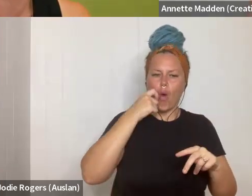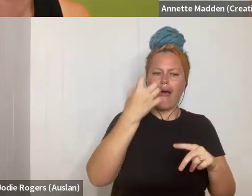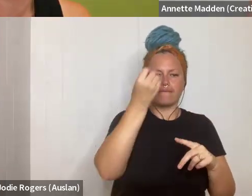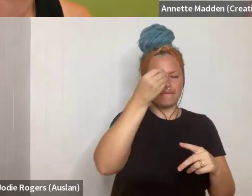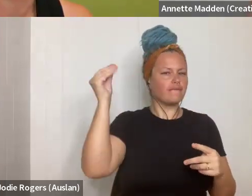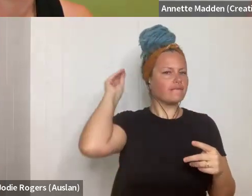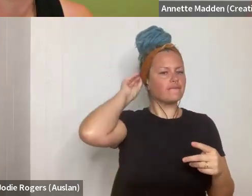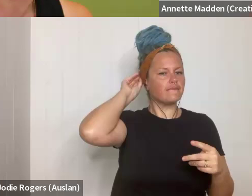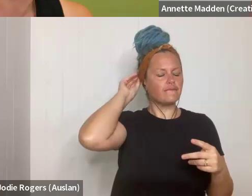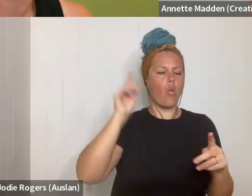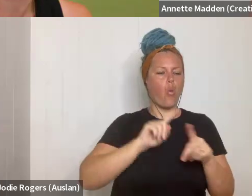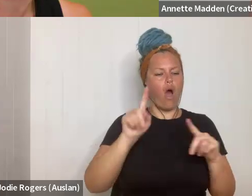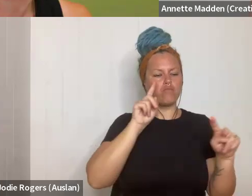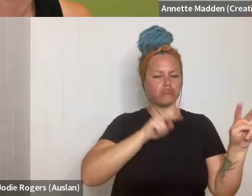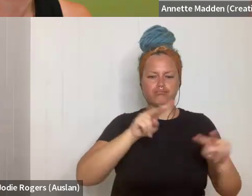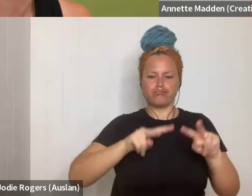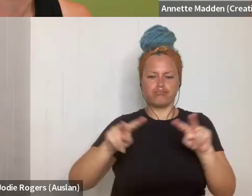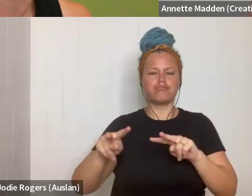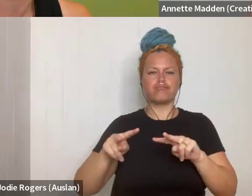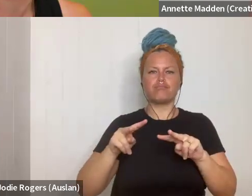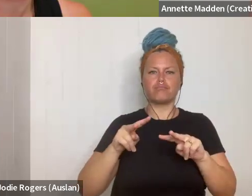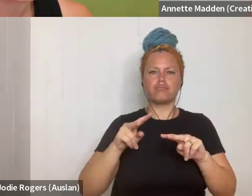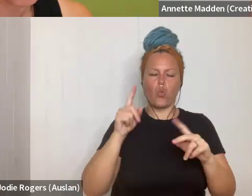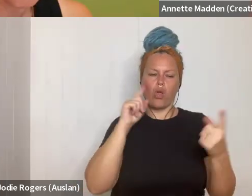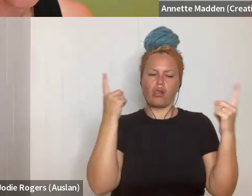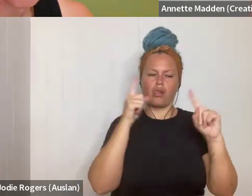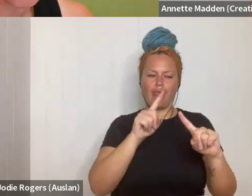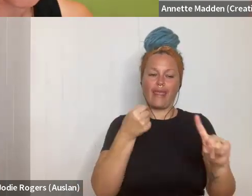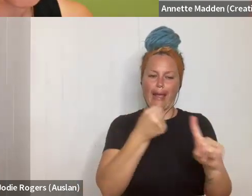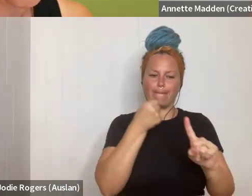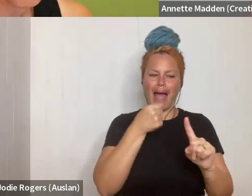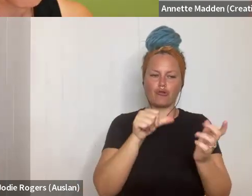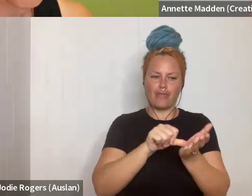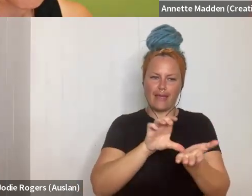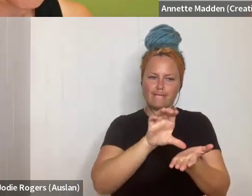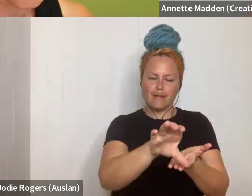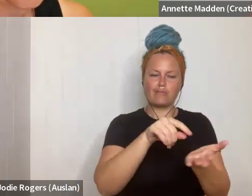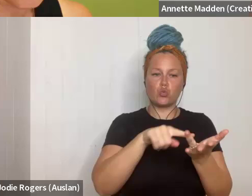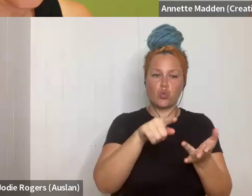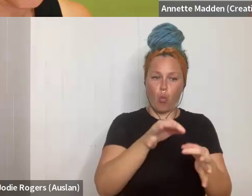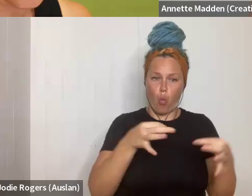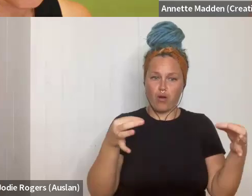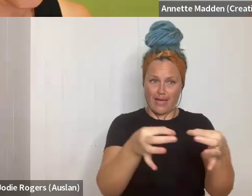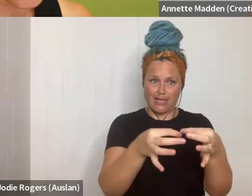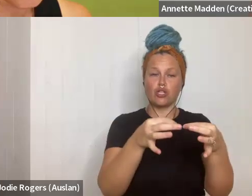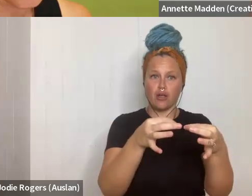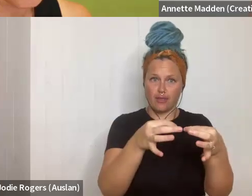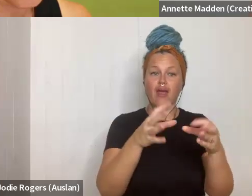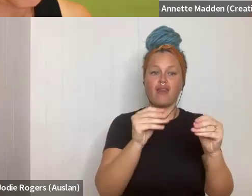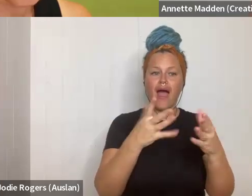expecting you to be able to address all of those things, but they are some of the lenses that assessors will be